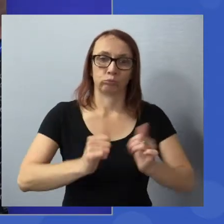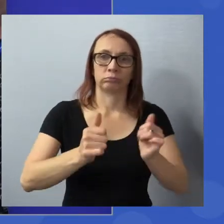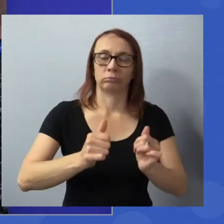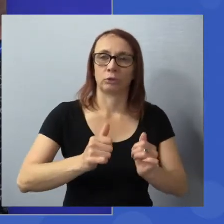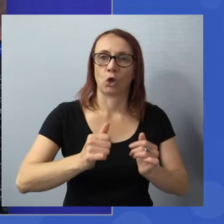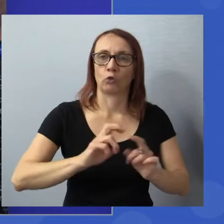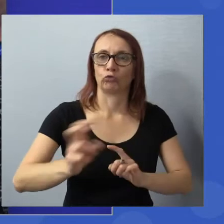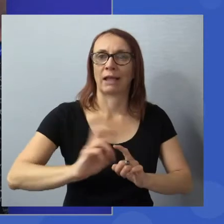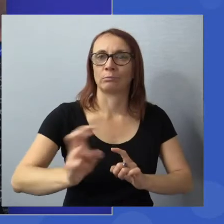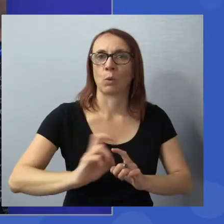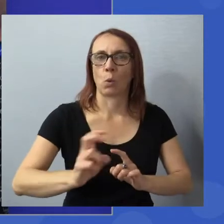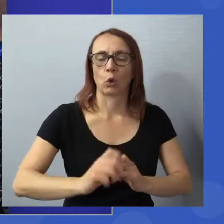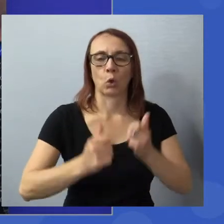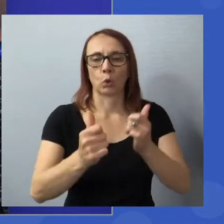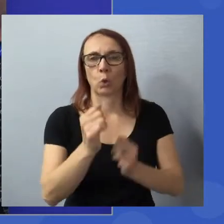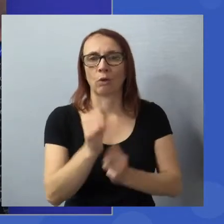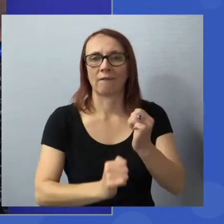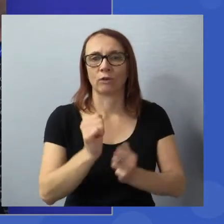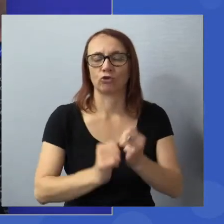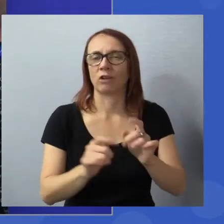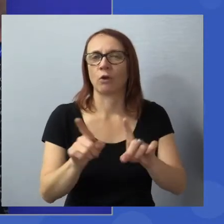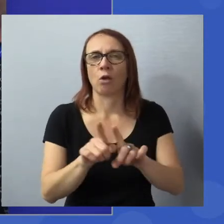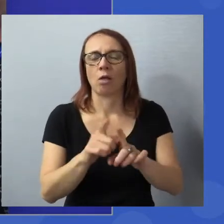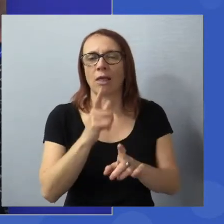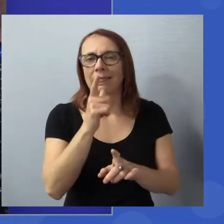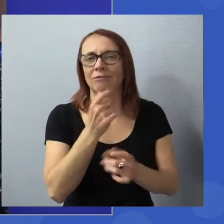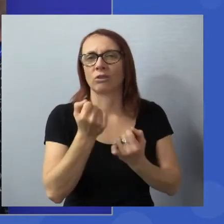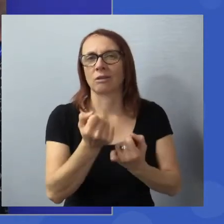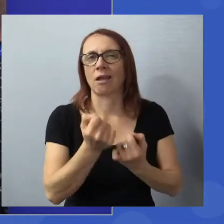infrastructure for electric vehicles for instance because there's a serious